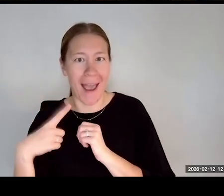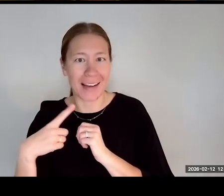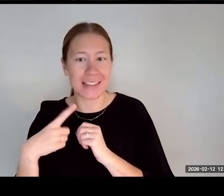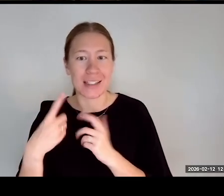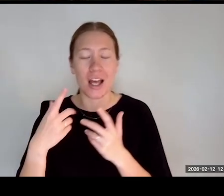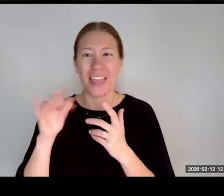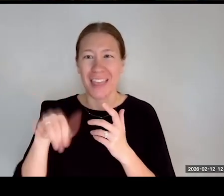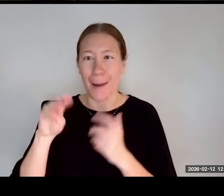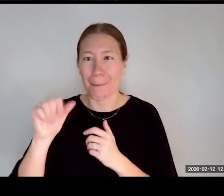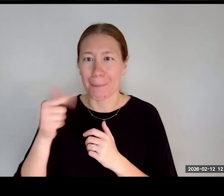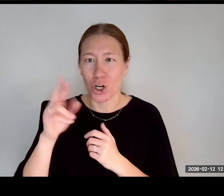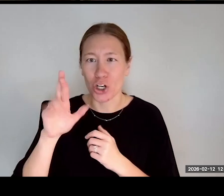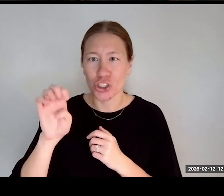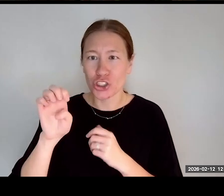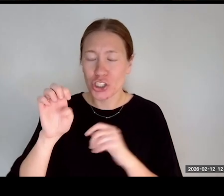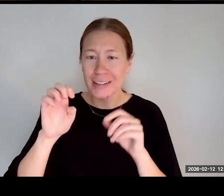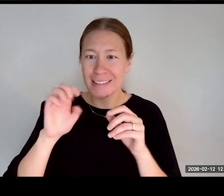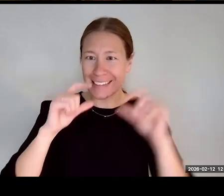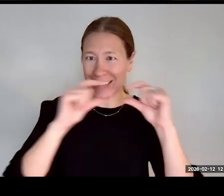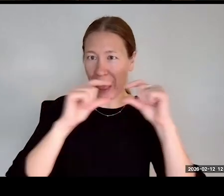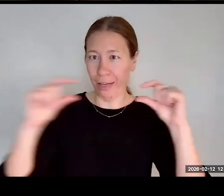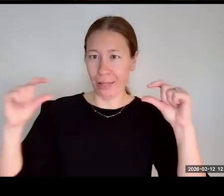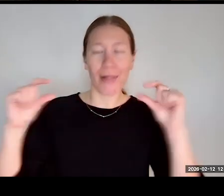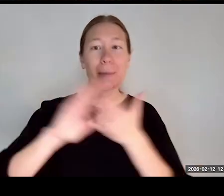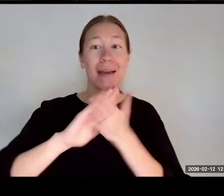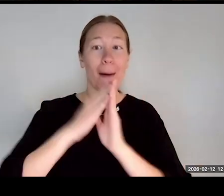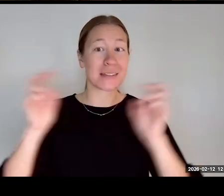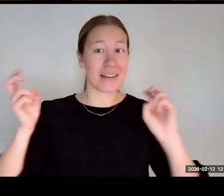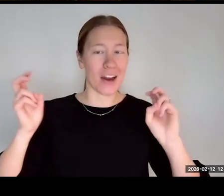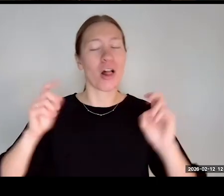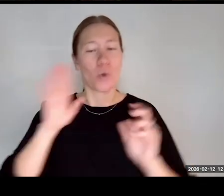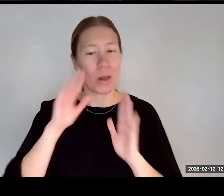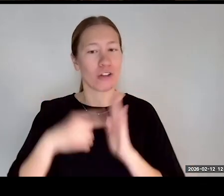This is how we wanna do it, is add a caption. So I'm gonna select all of the content in the table